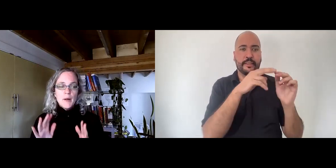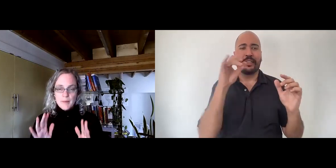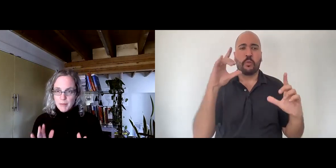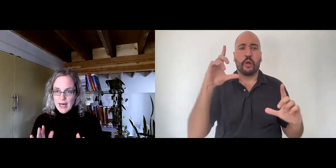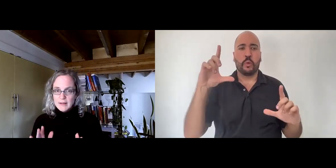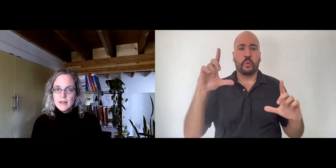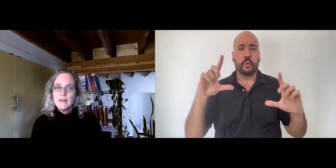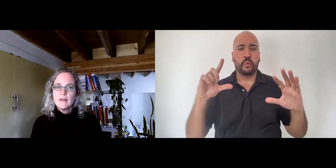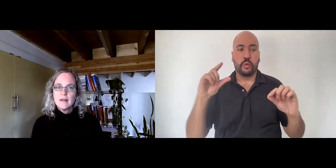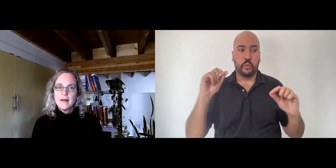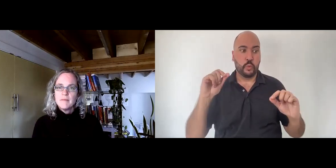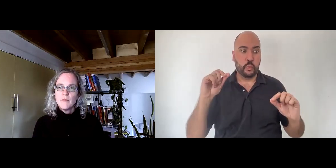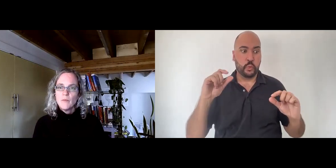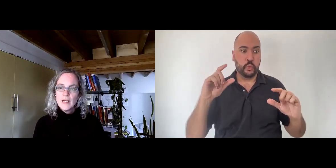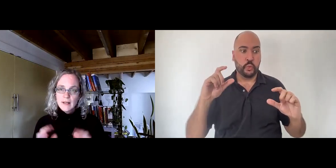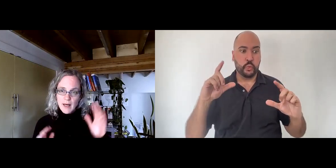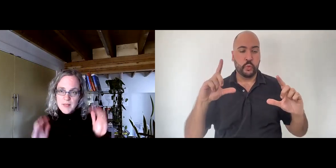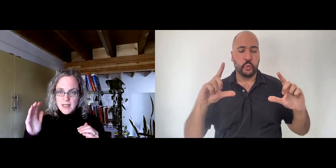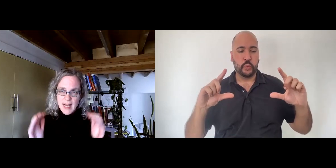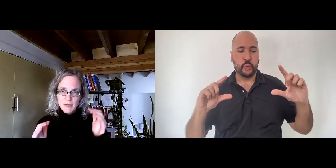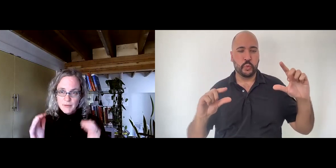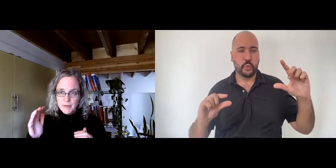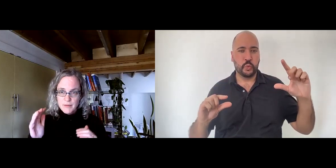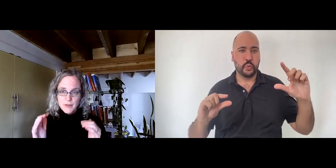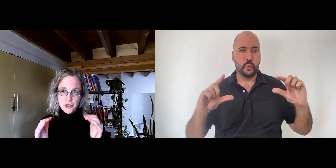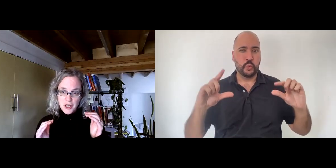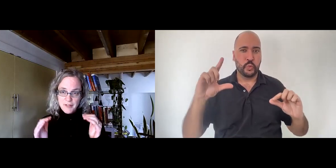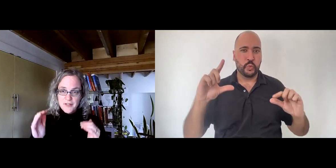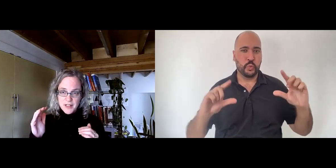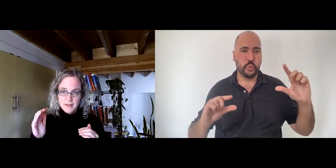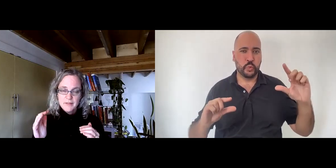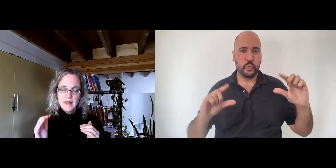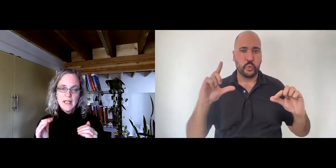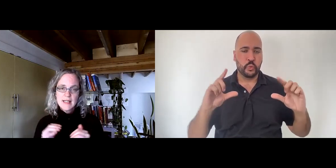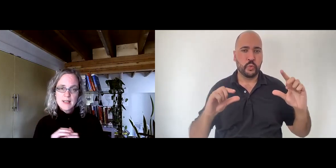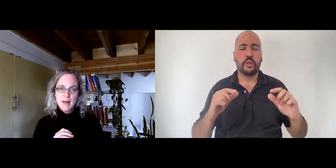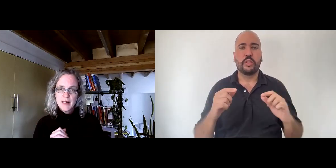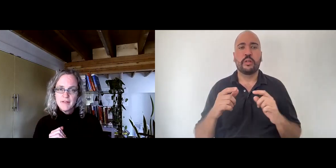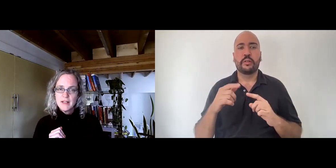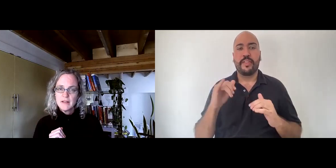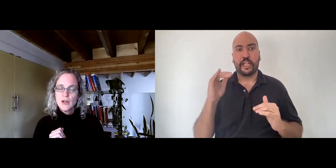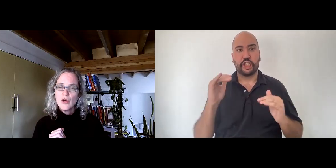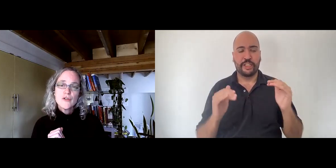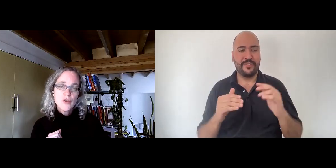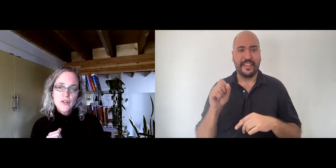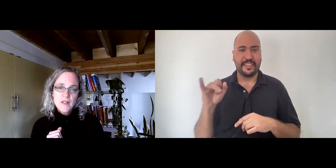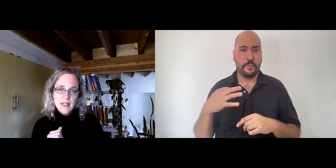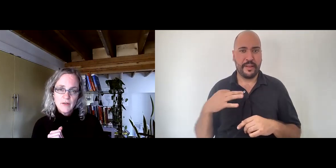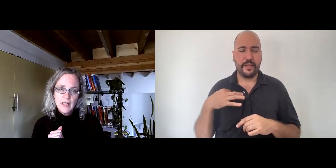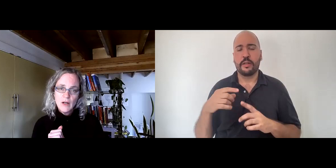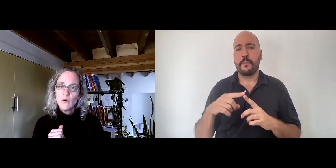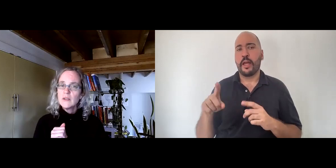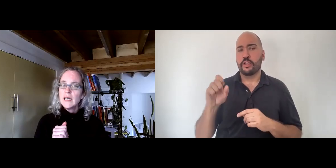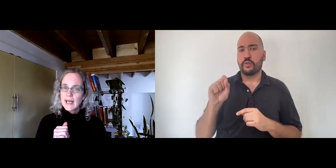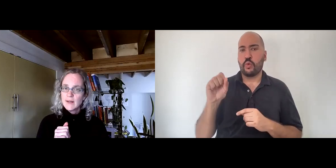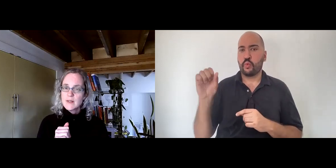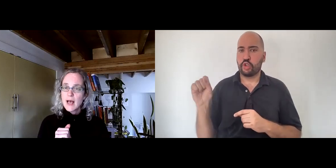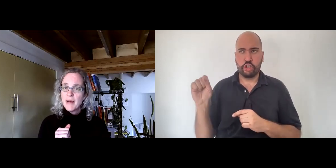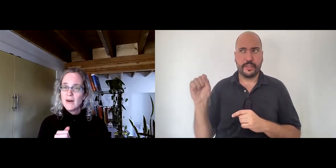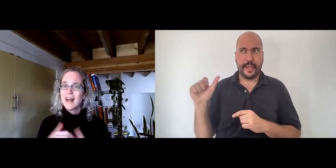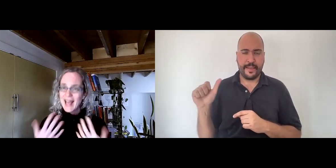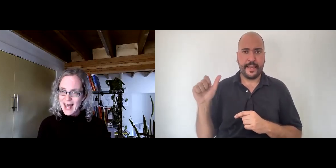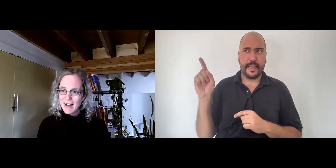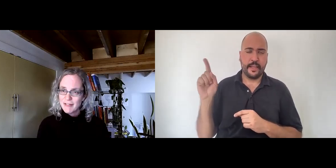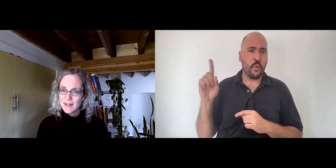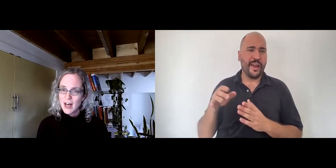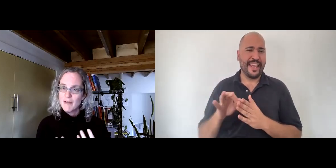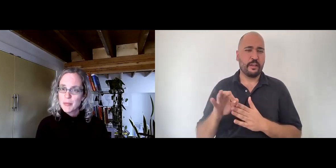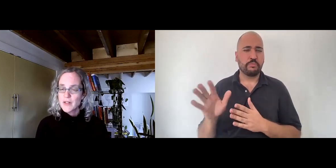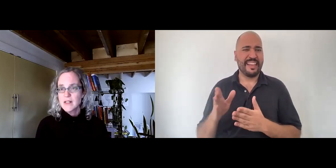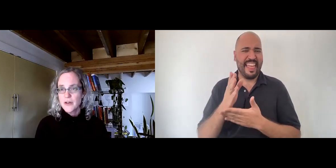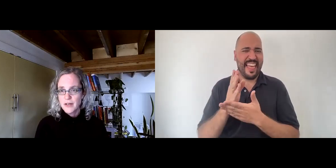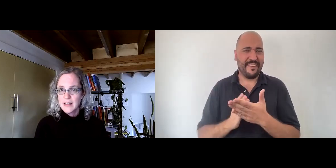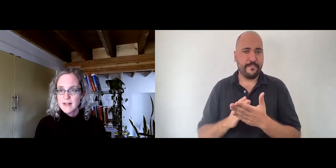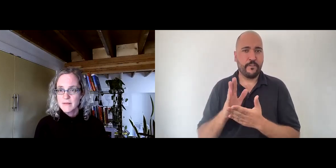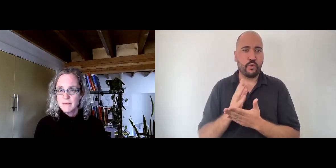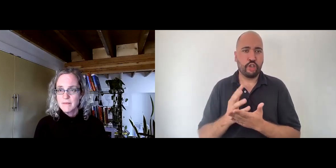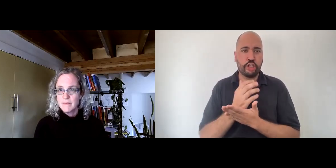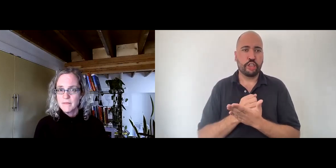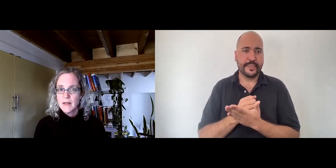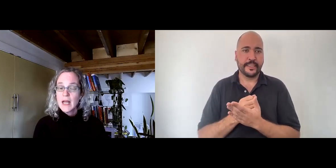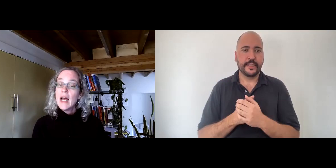But when it comes to that shift in the SSI benefit, social security only counts about half of a person's earnings.